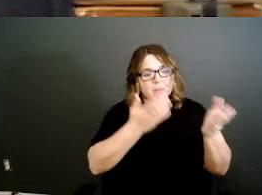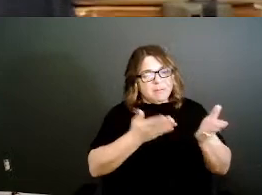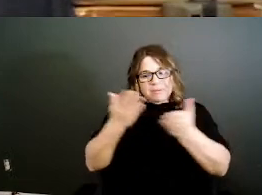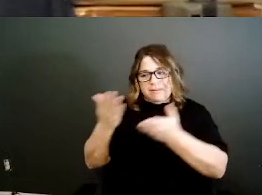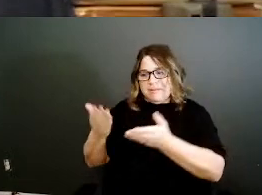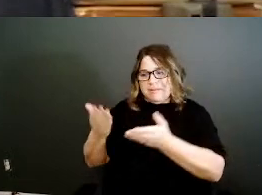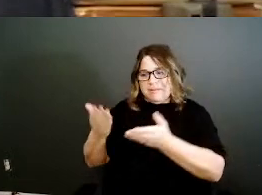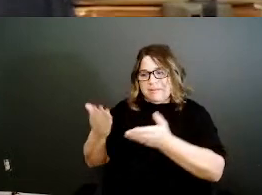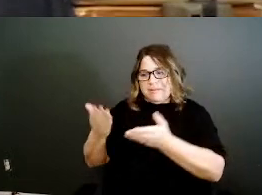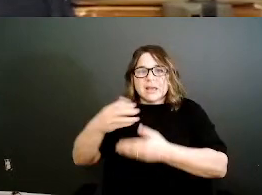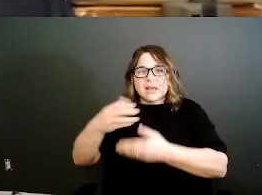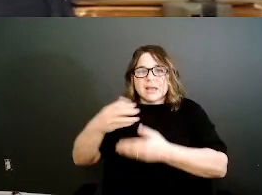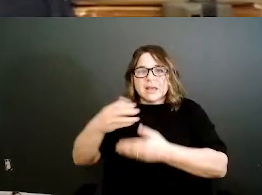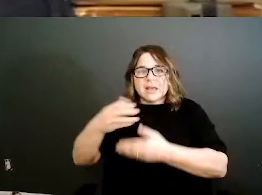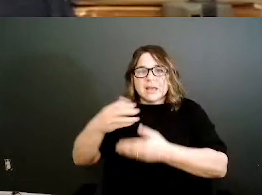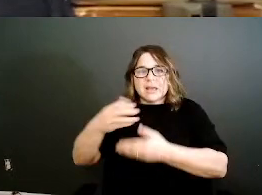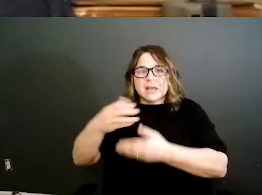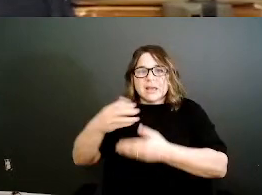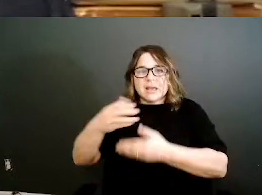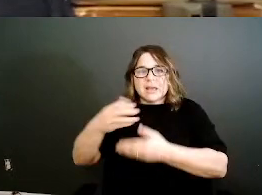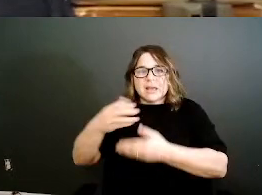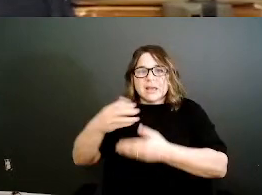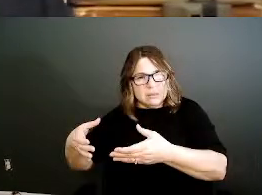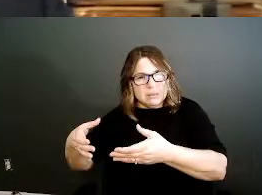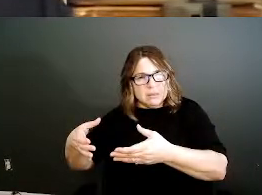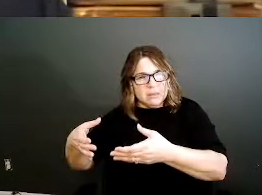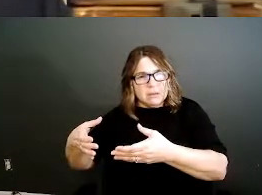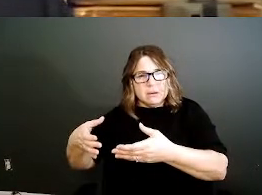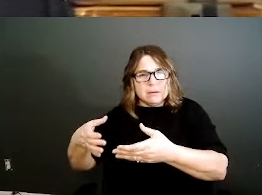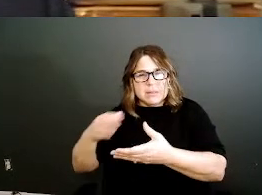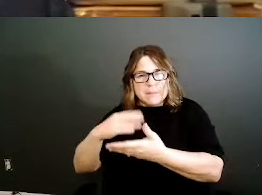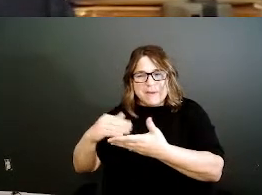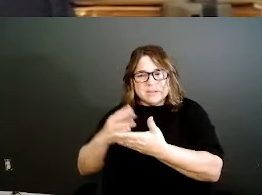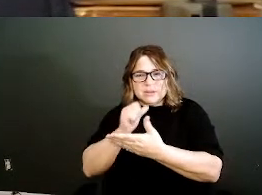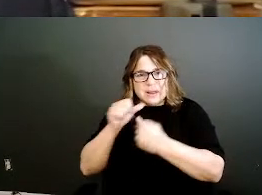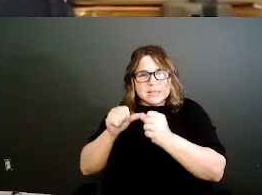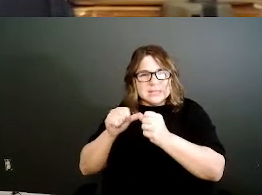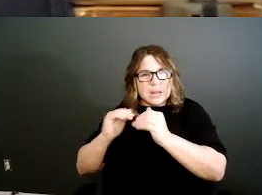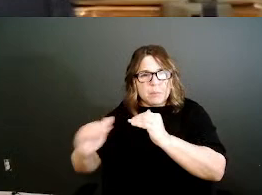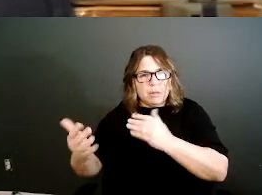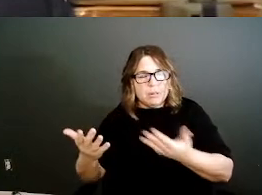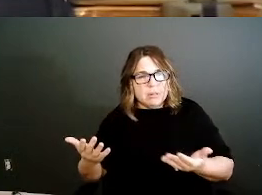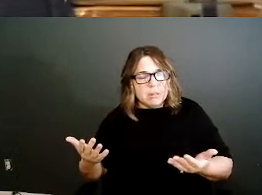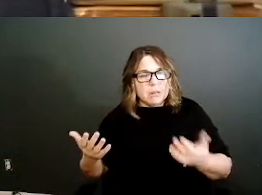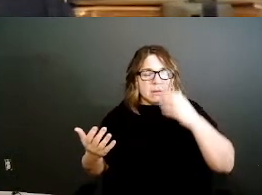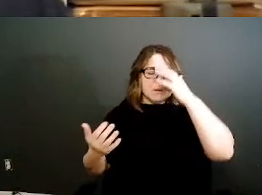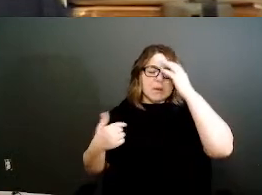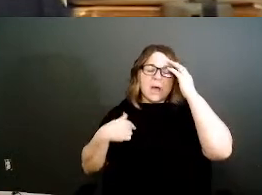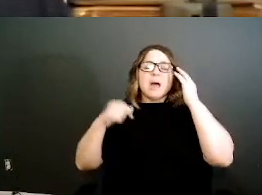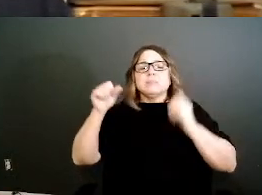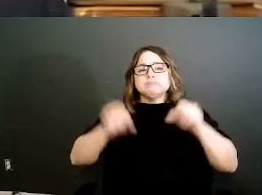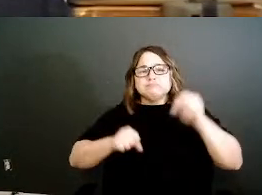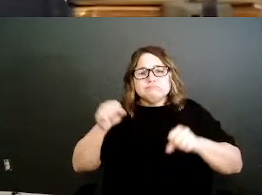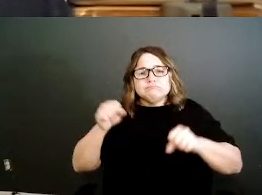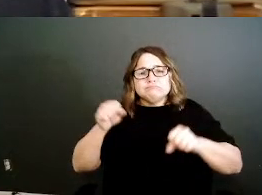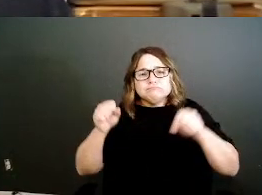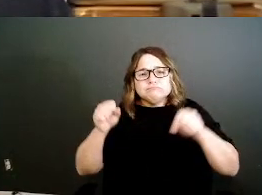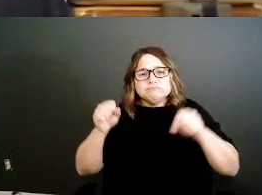VOTERS IN WARD 3, WHICH REJECTED THAT PROPOSAL. I WAS PART OF THE 44% THAT VOTED FOR IT. I'M DISAPPOINTED, BUT I ACCEPT THAT OUTCOME.